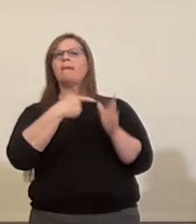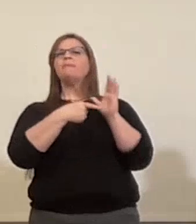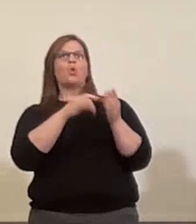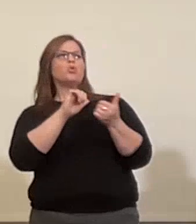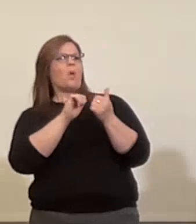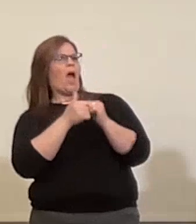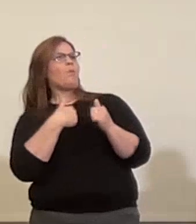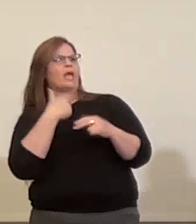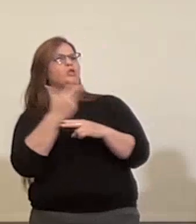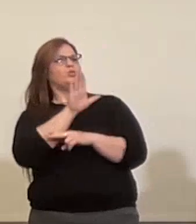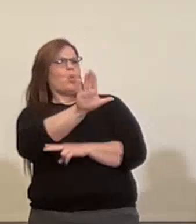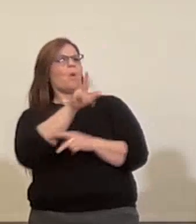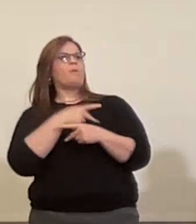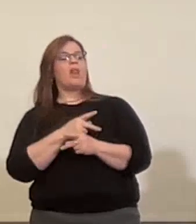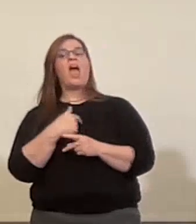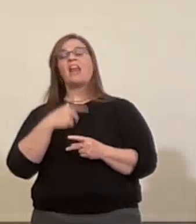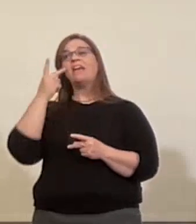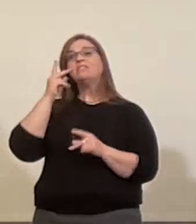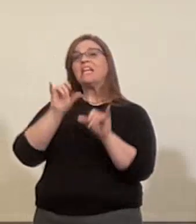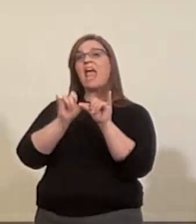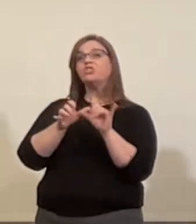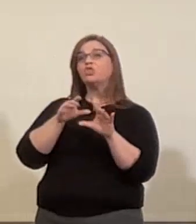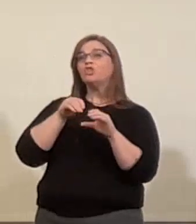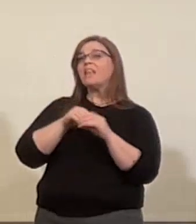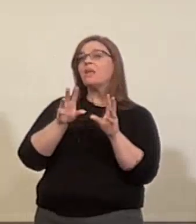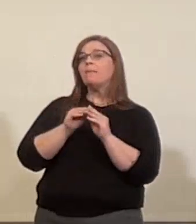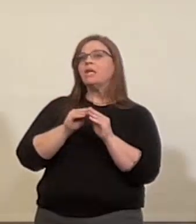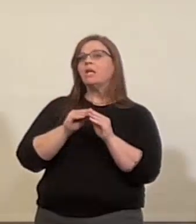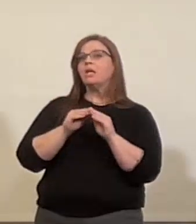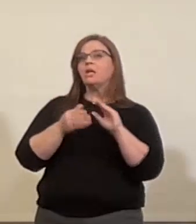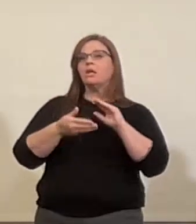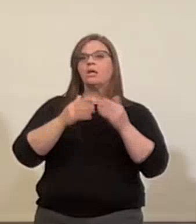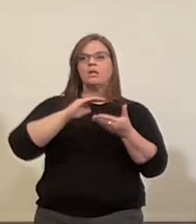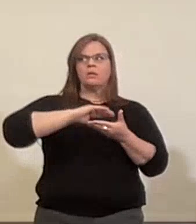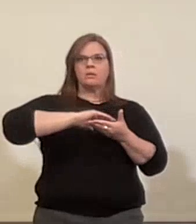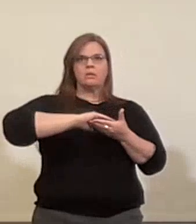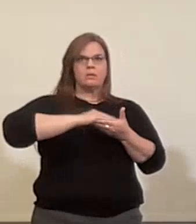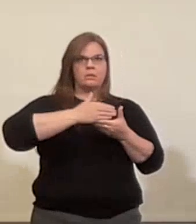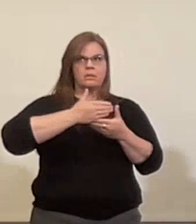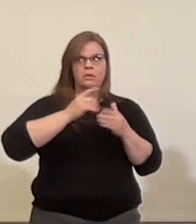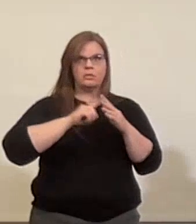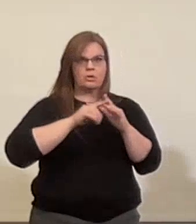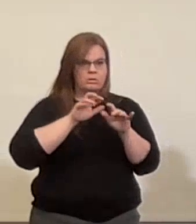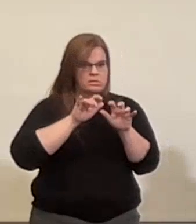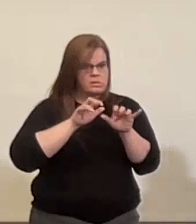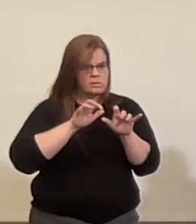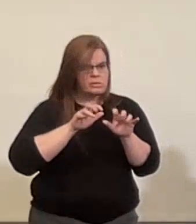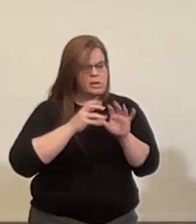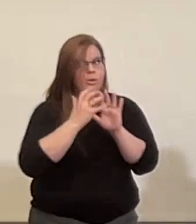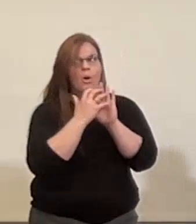And I've literally seen engineers in the meeting open up their laptop and start typing code because they're embarrassed